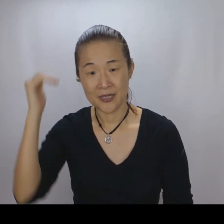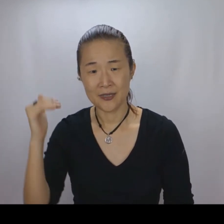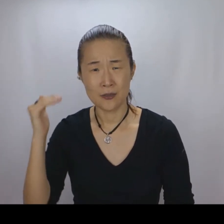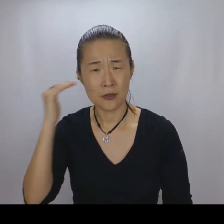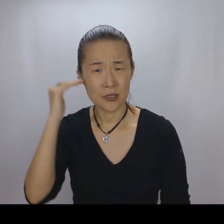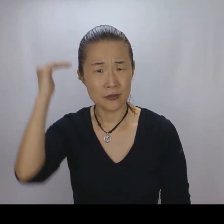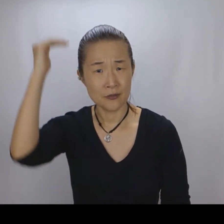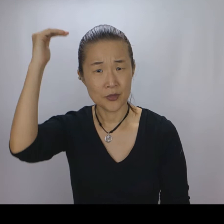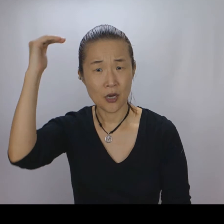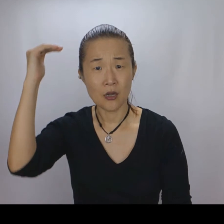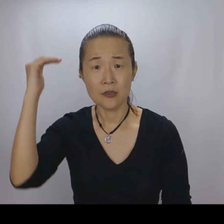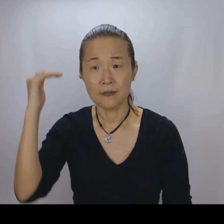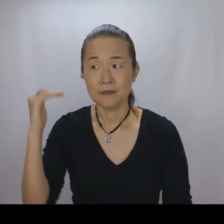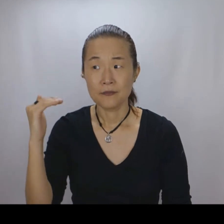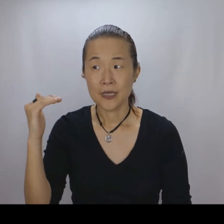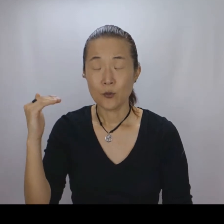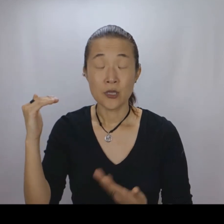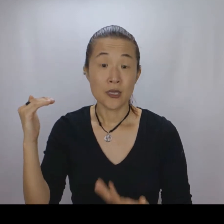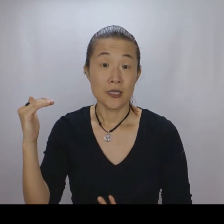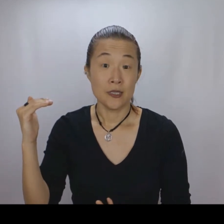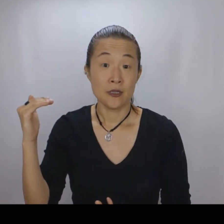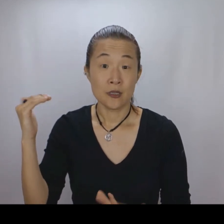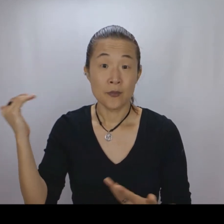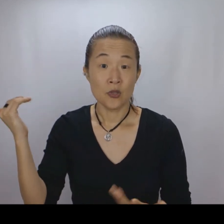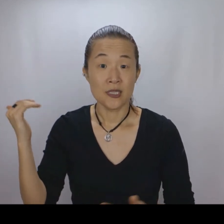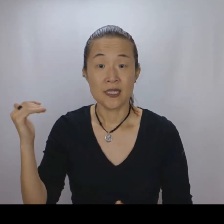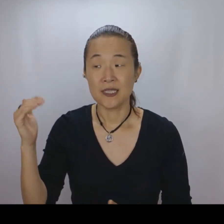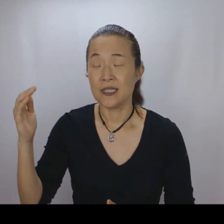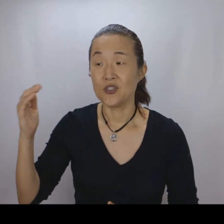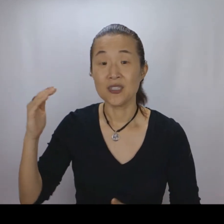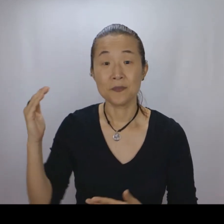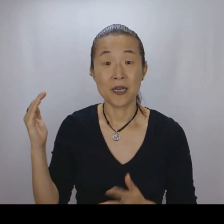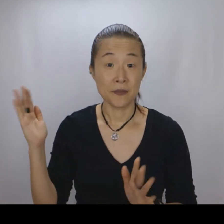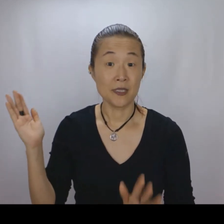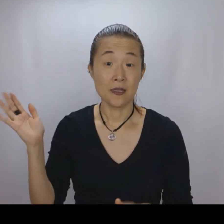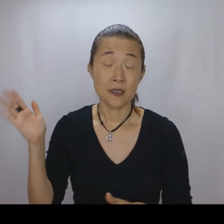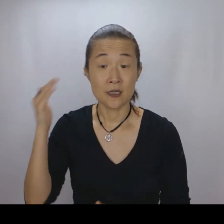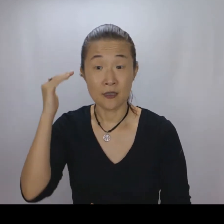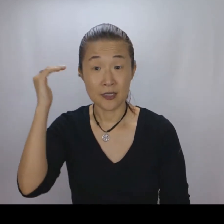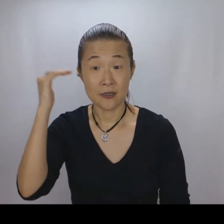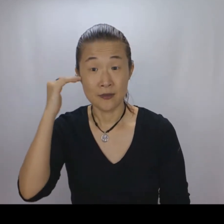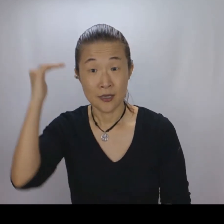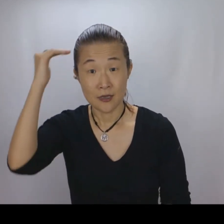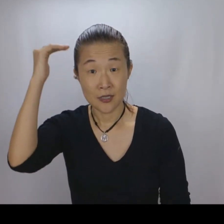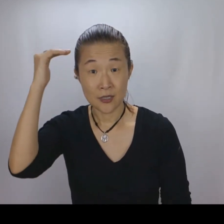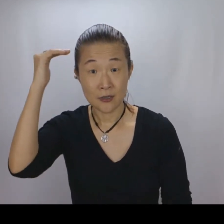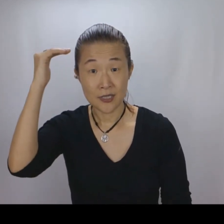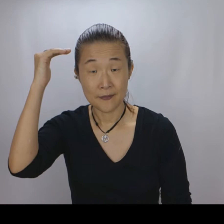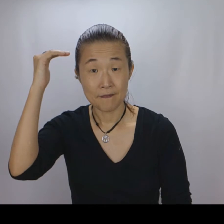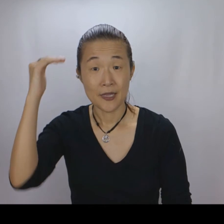Because adults are tall, well not this adult, I'm only 60 inches, but I'm still an adult, so adult.